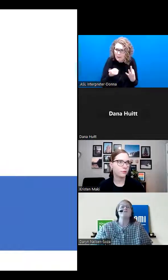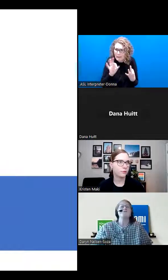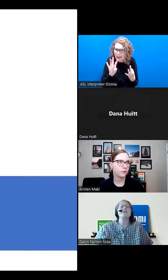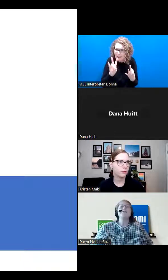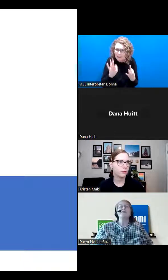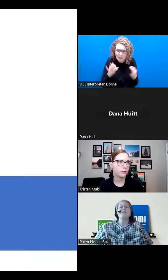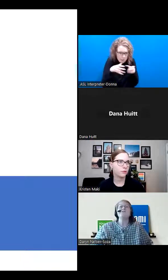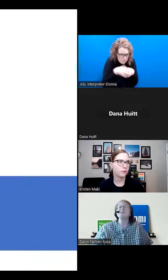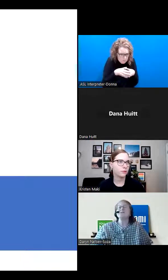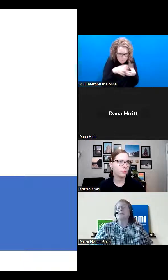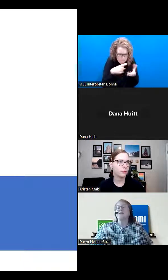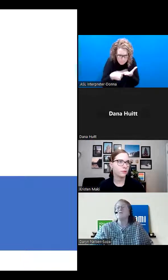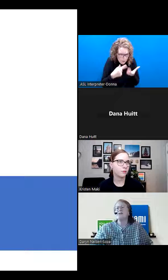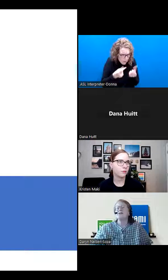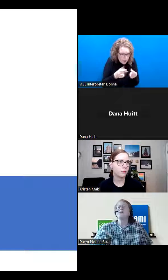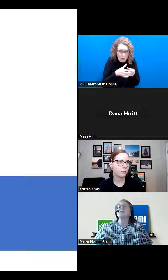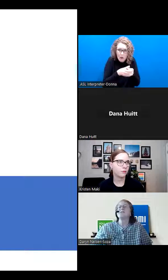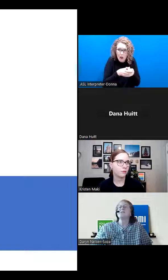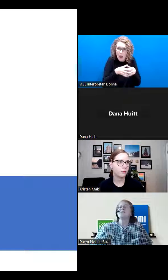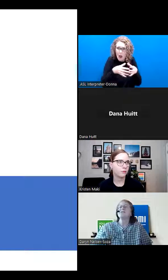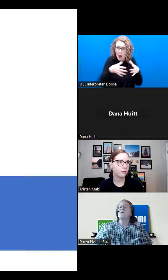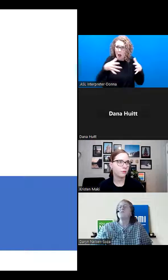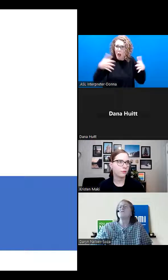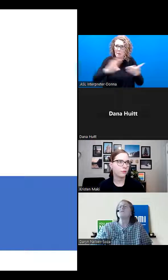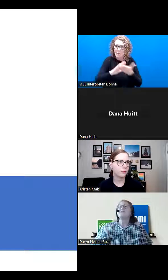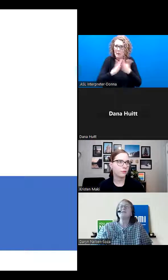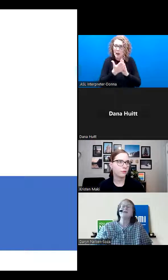. And then it looks like we've got a lot of interest in WA